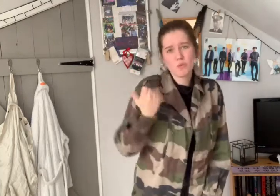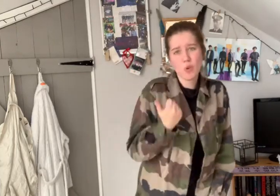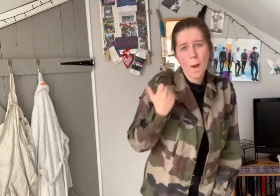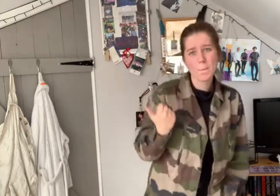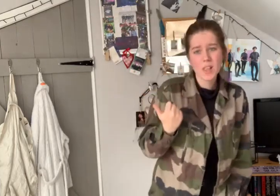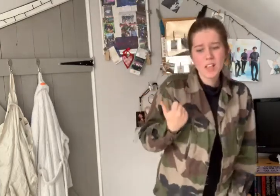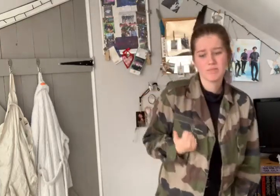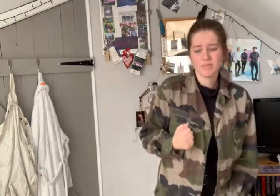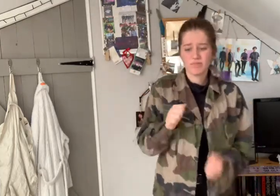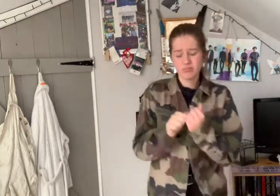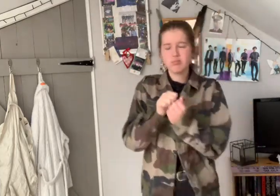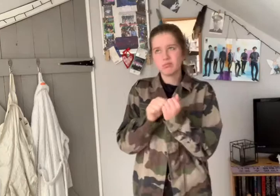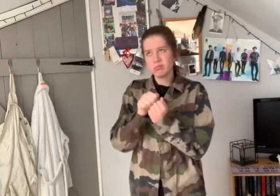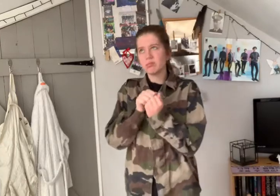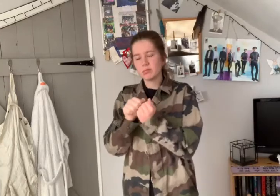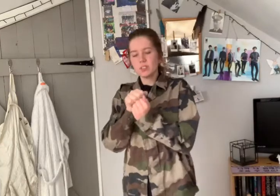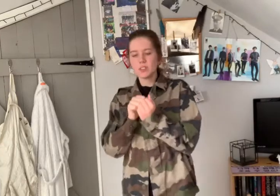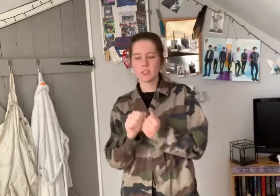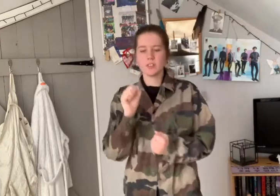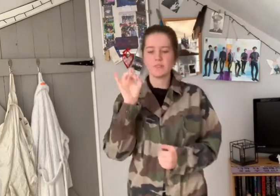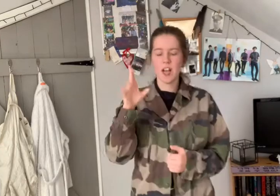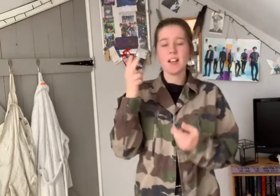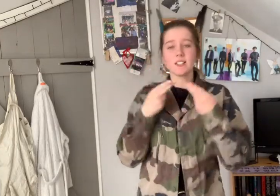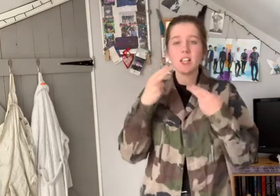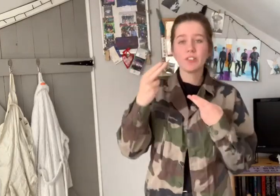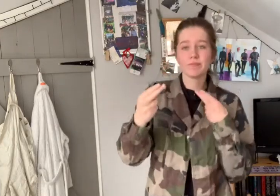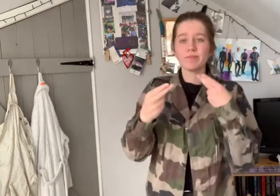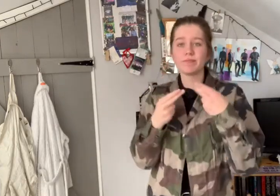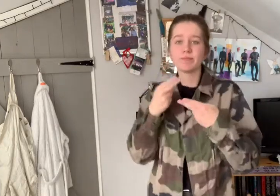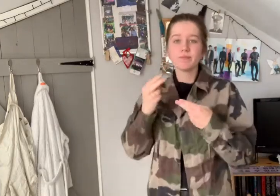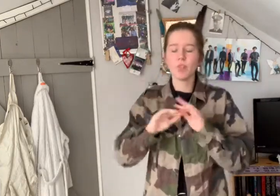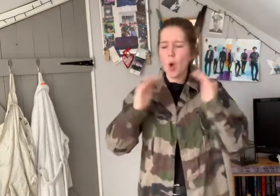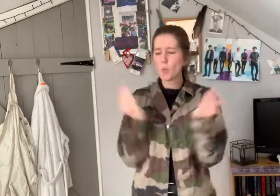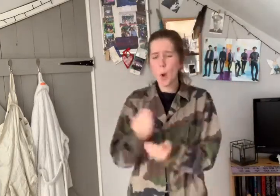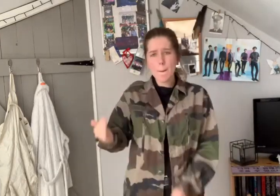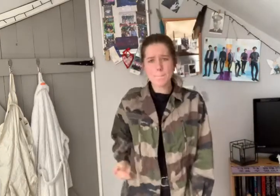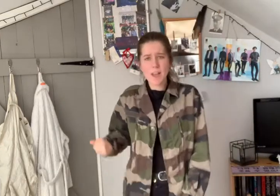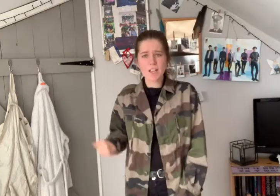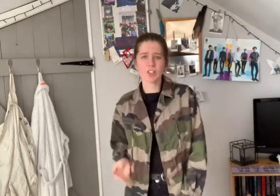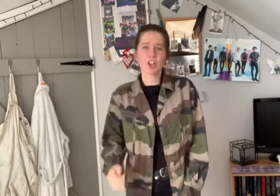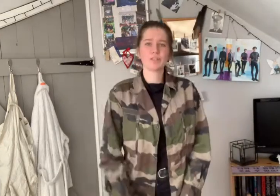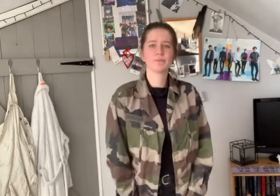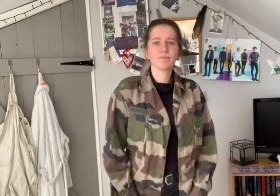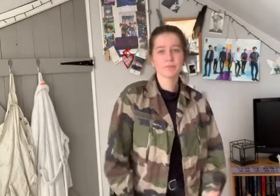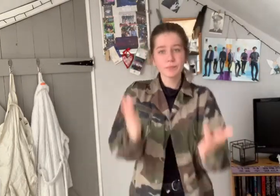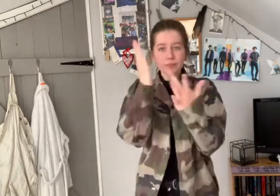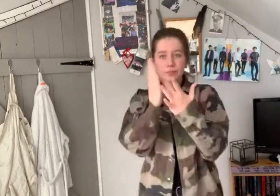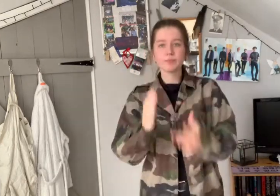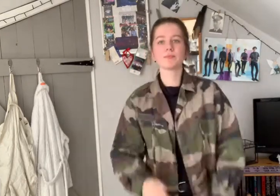I'll be chewing over and over at the star's dinner World business core core